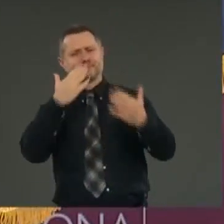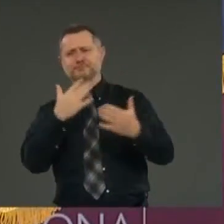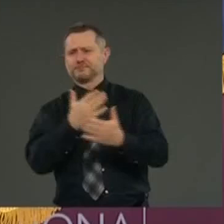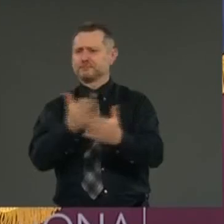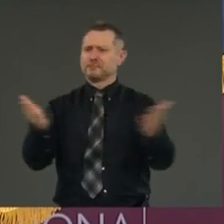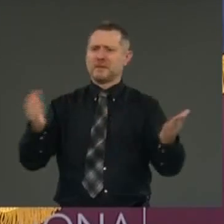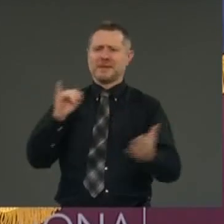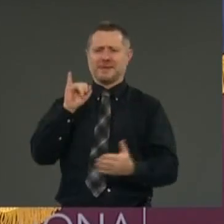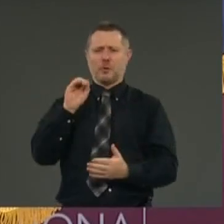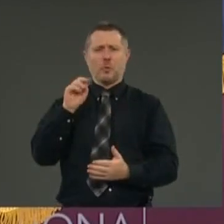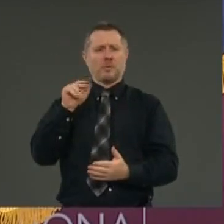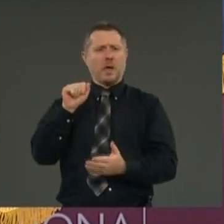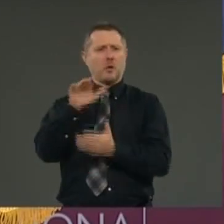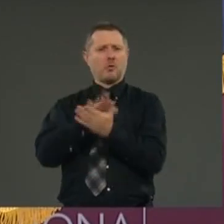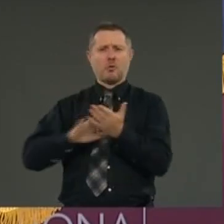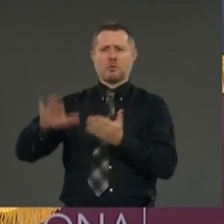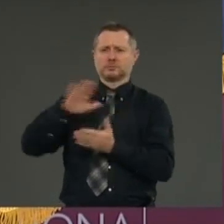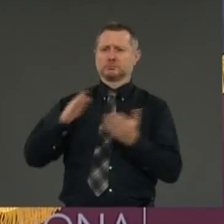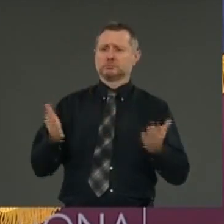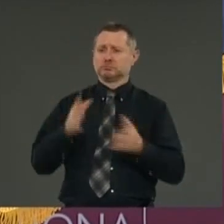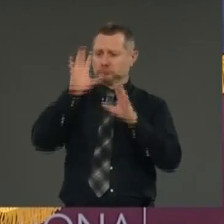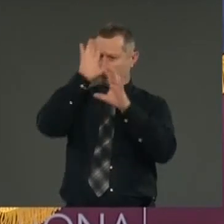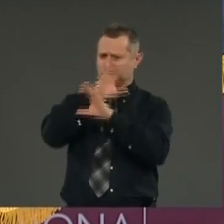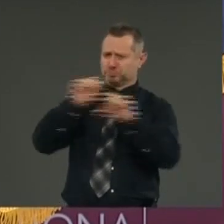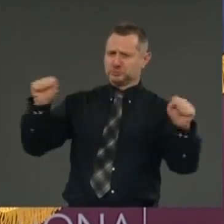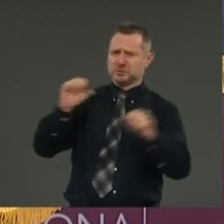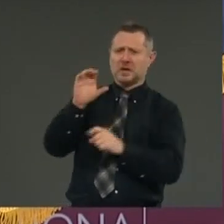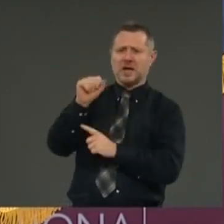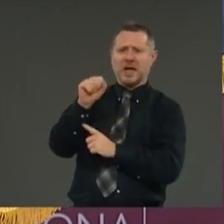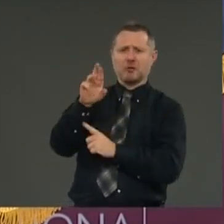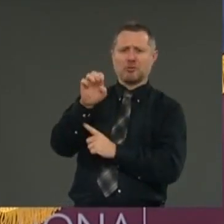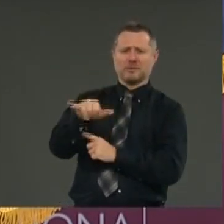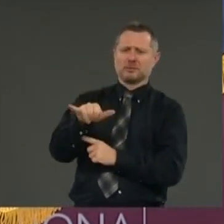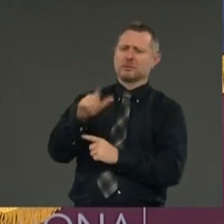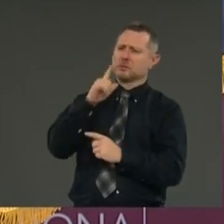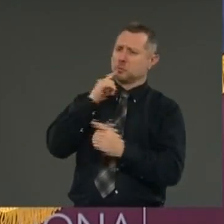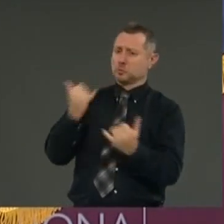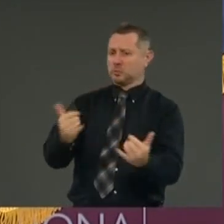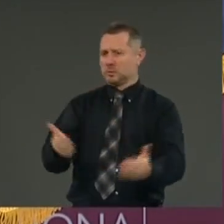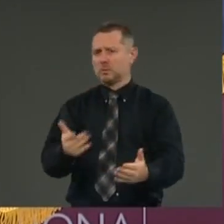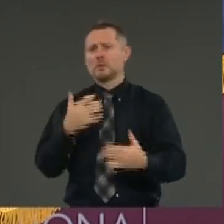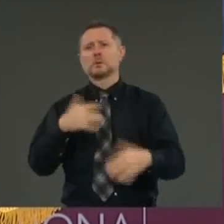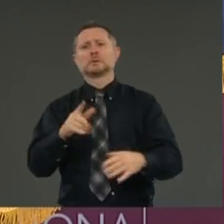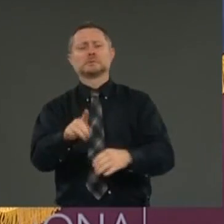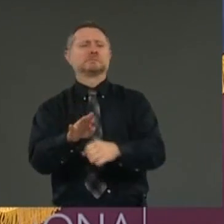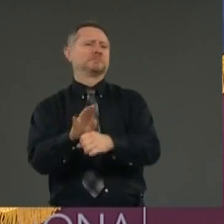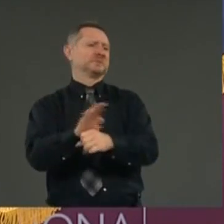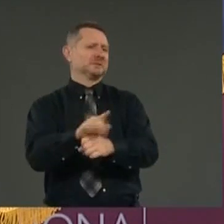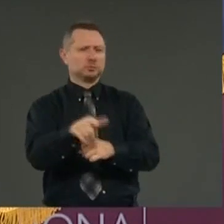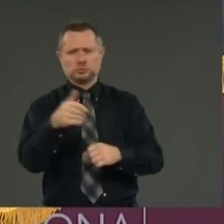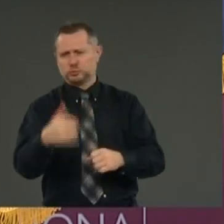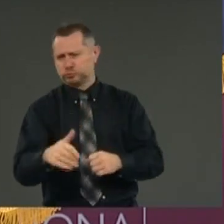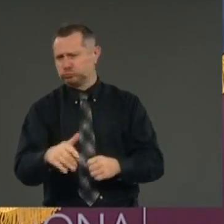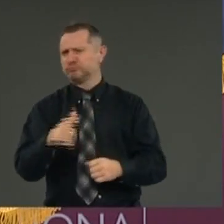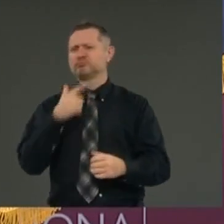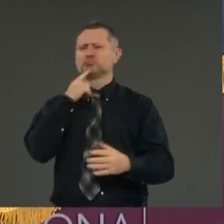DEROTA AND GARRETT RHODES WHO HAS BEEN WORKING WITH US SIPS DAY ONE.